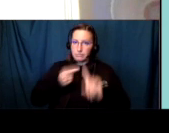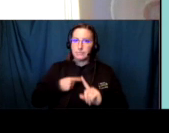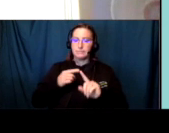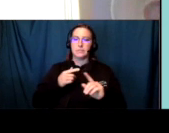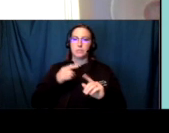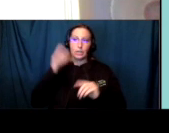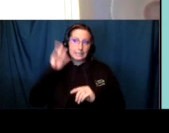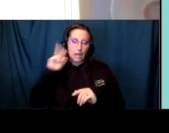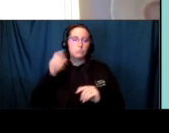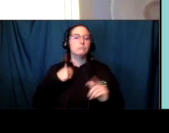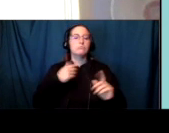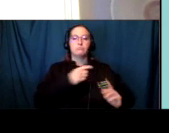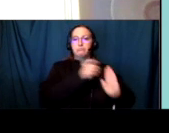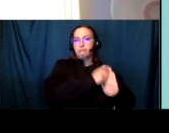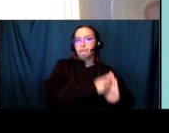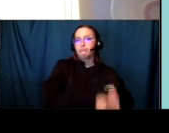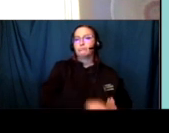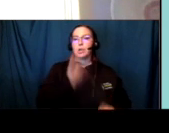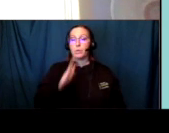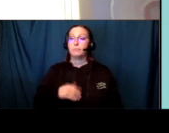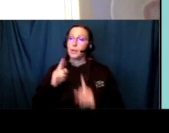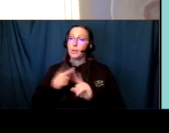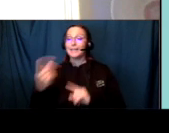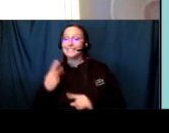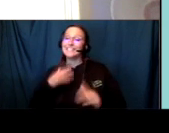And then at the end, after we've sung the song and played with the animals a